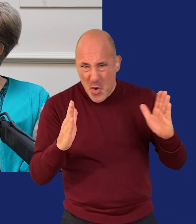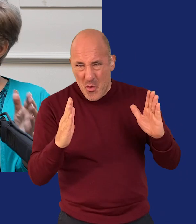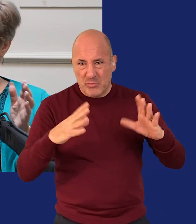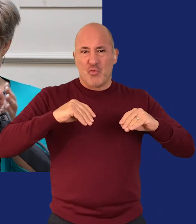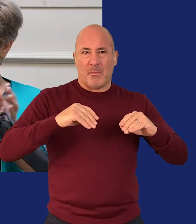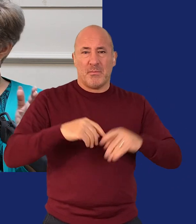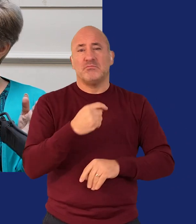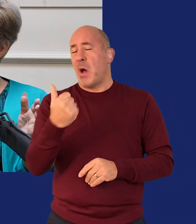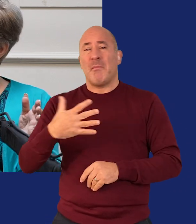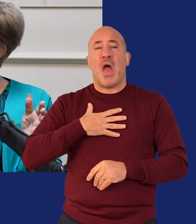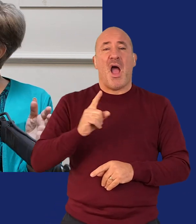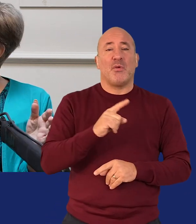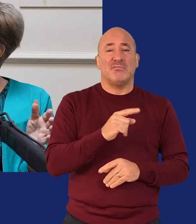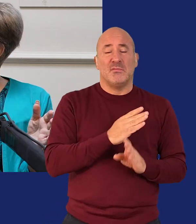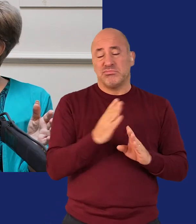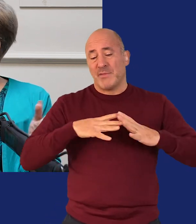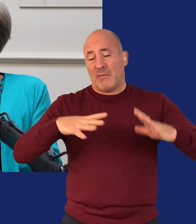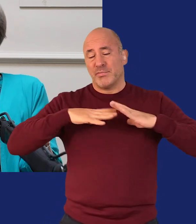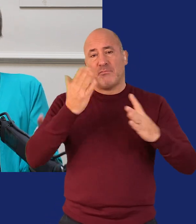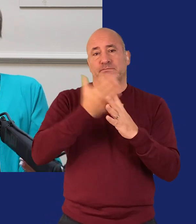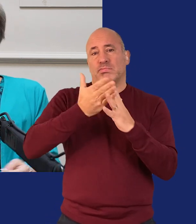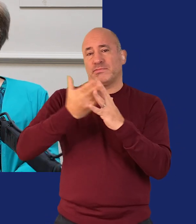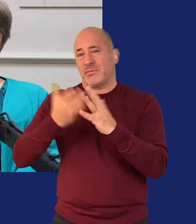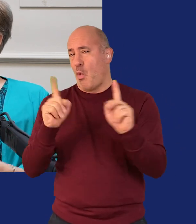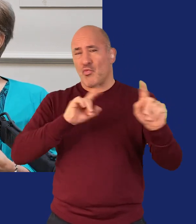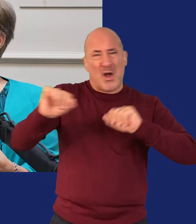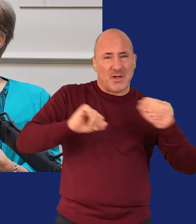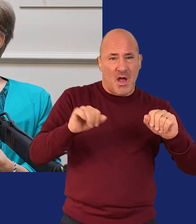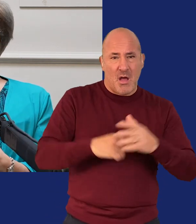other people like to take breaks for whatever reason, some people like written